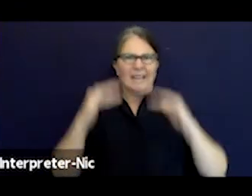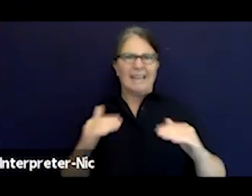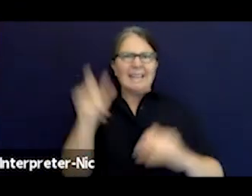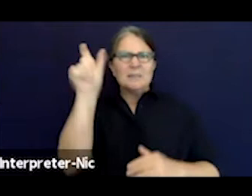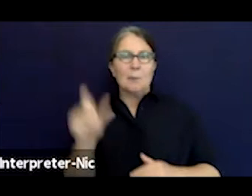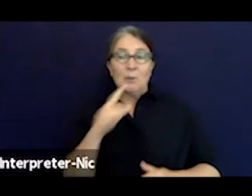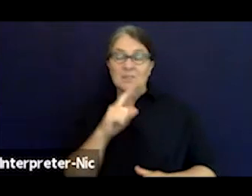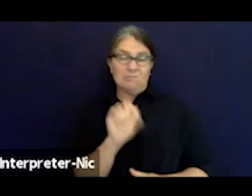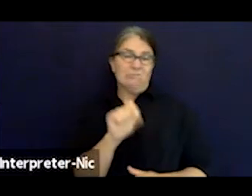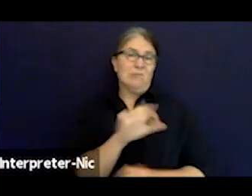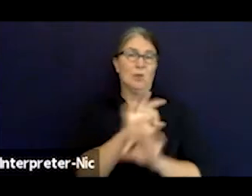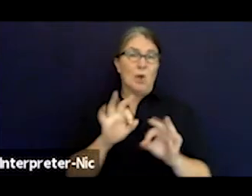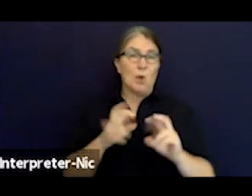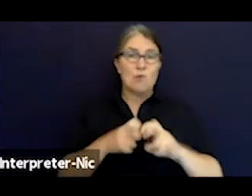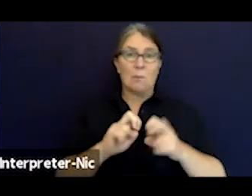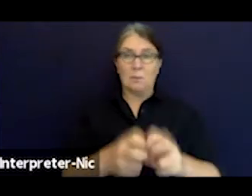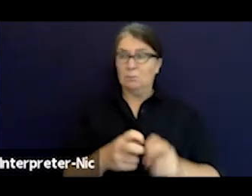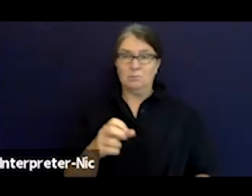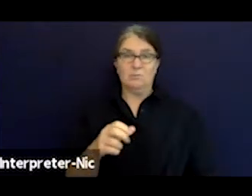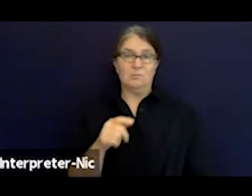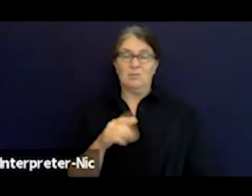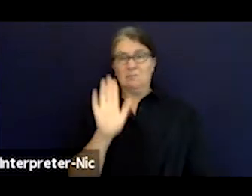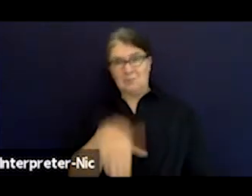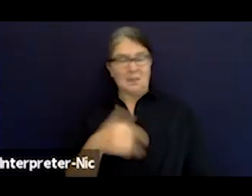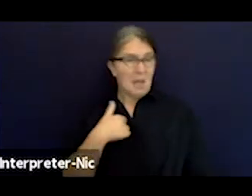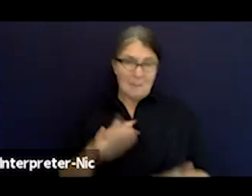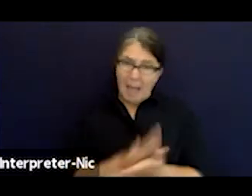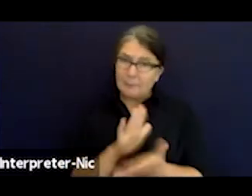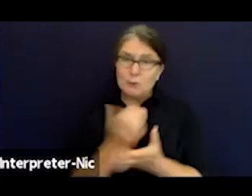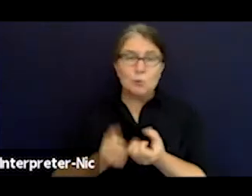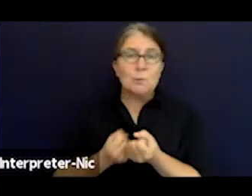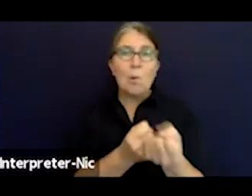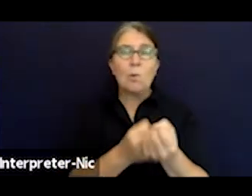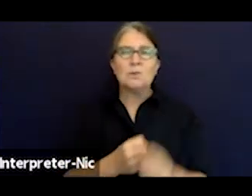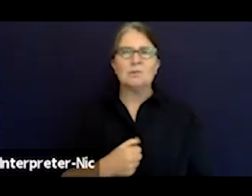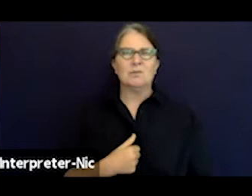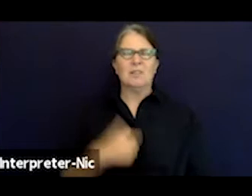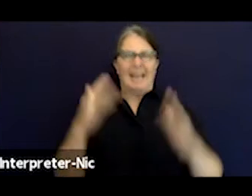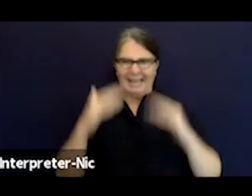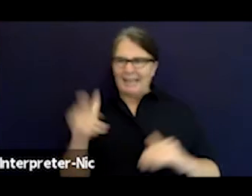should say, no worries.” Priyanka says, “Happy to support.” Suzanne says, “Yes.” I love that answer.